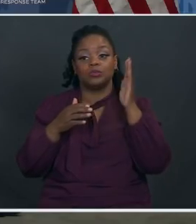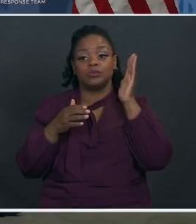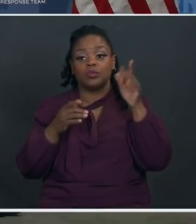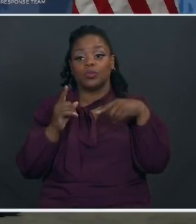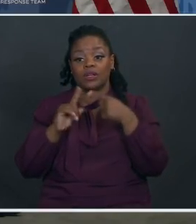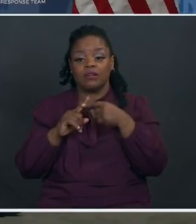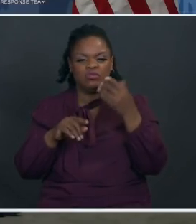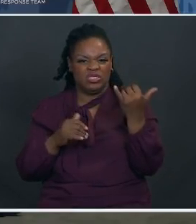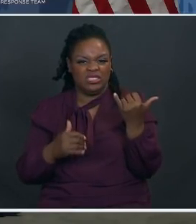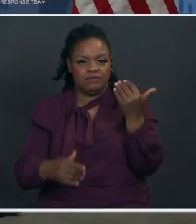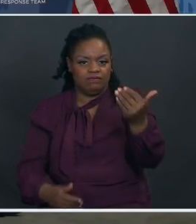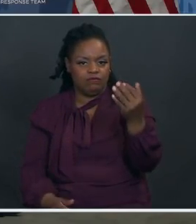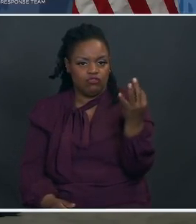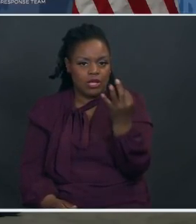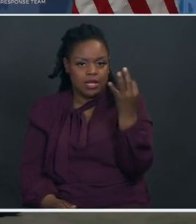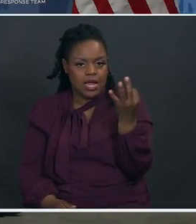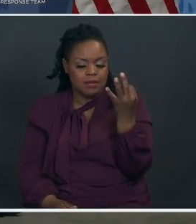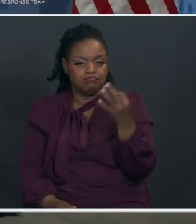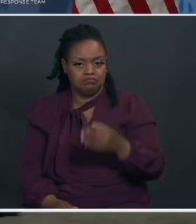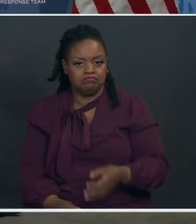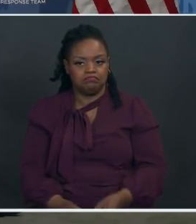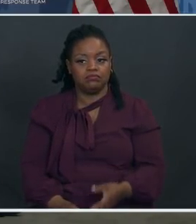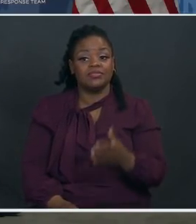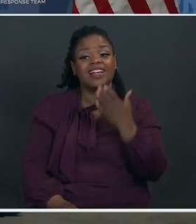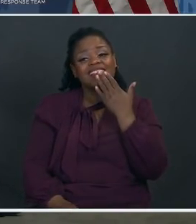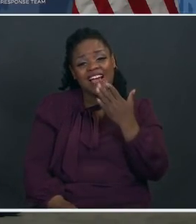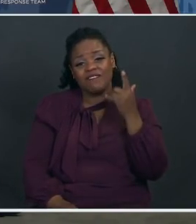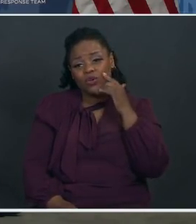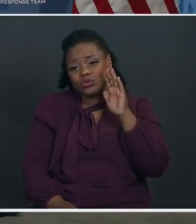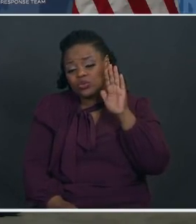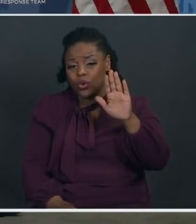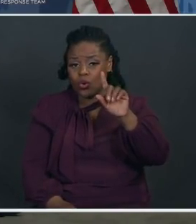Thank you for your patience and for all your great questions. Appreciate it.